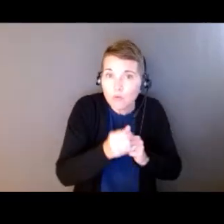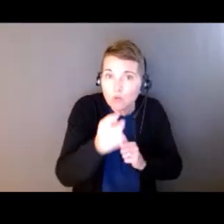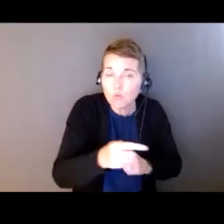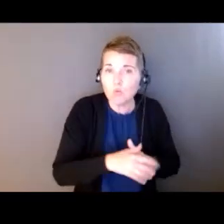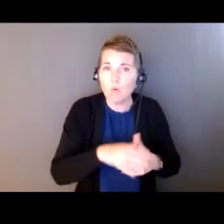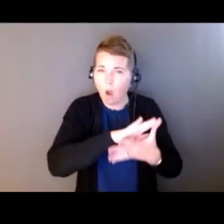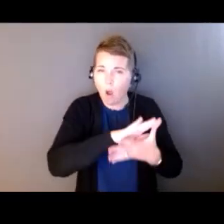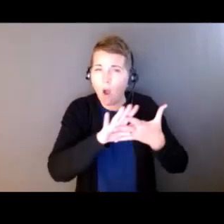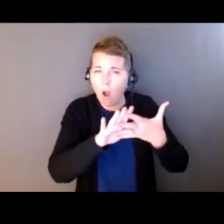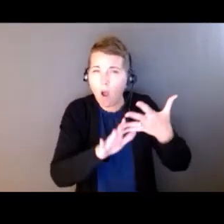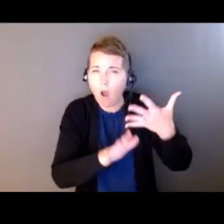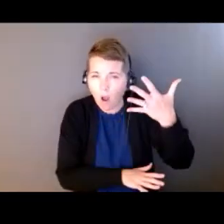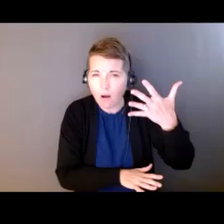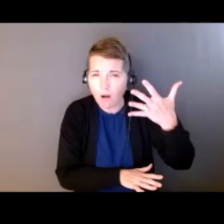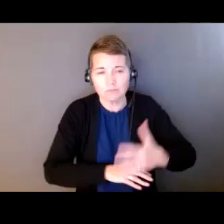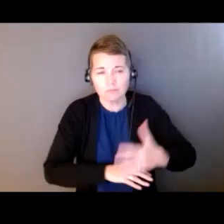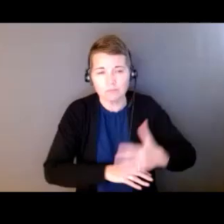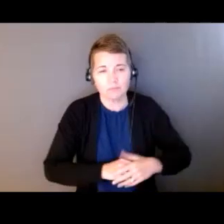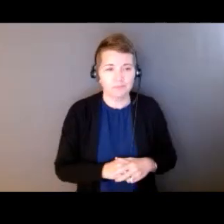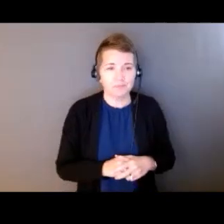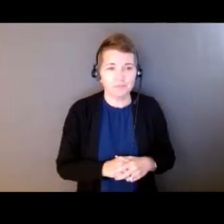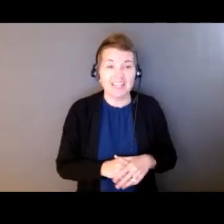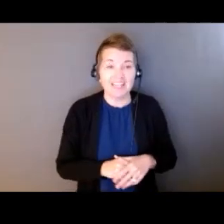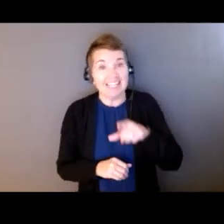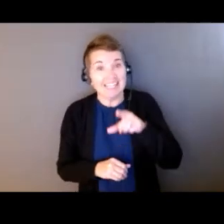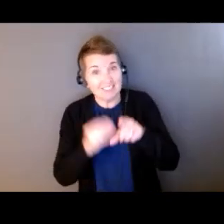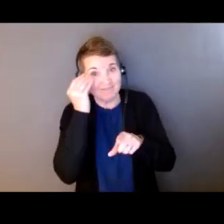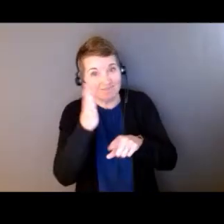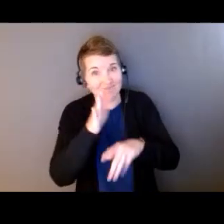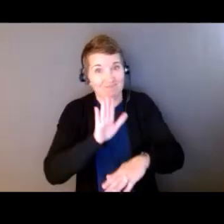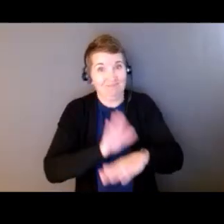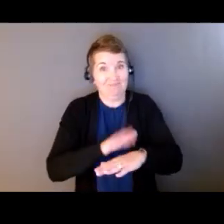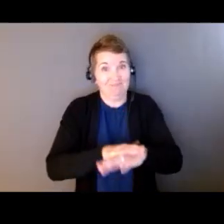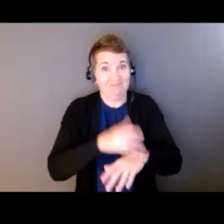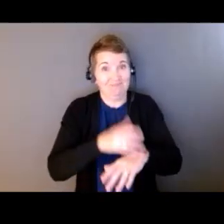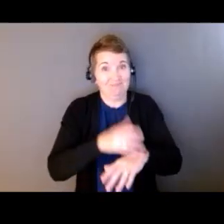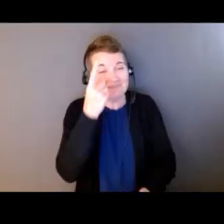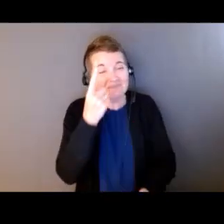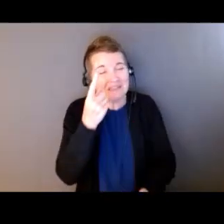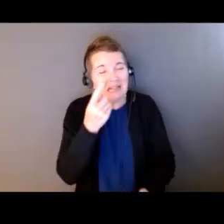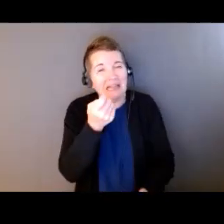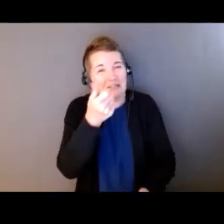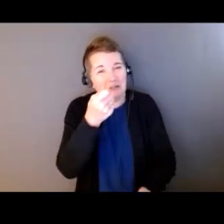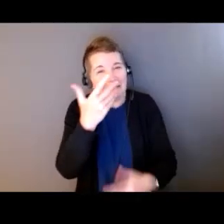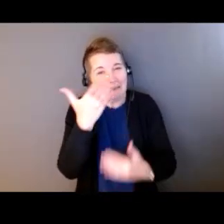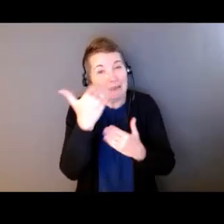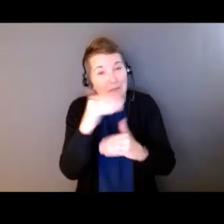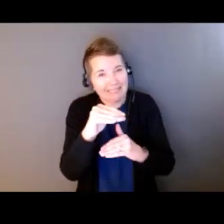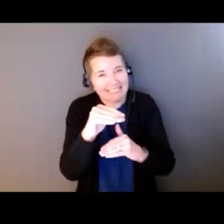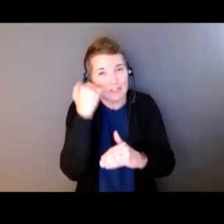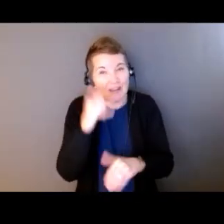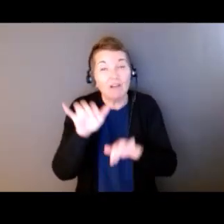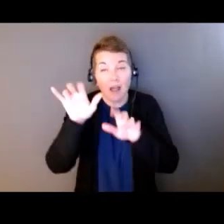You'll notice as well that there's a character count maximum. So there will be a flag there if an applicant were to go over, at which point